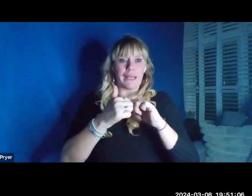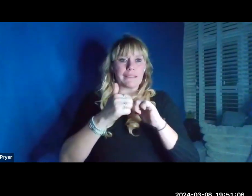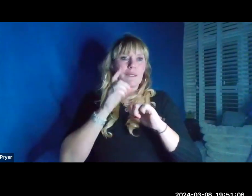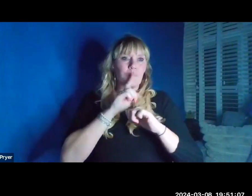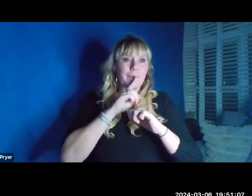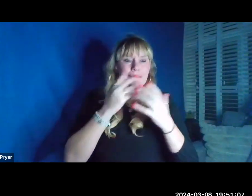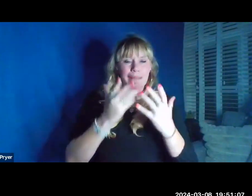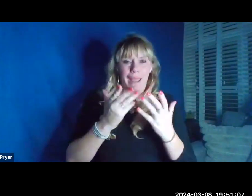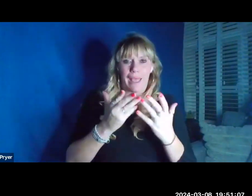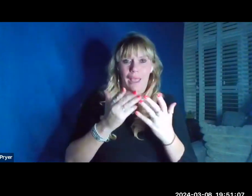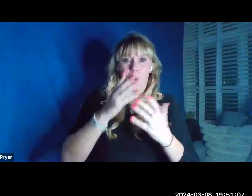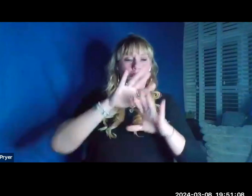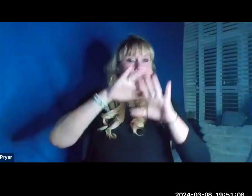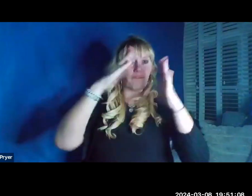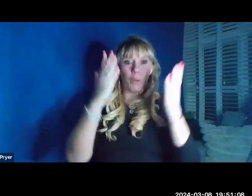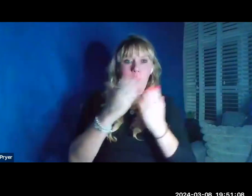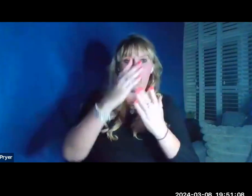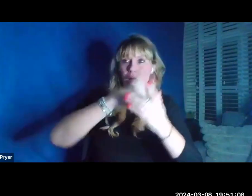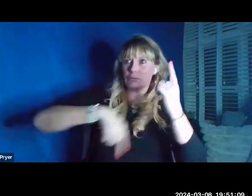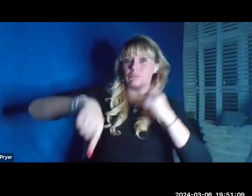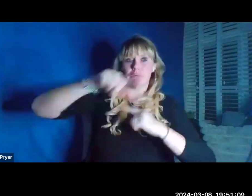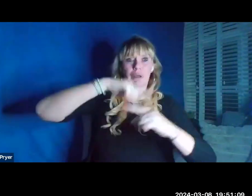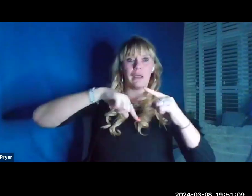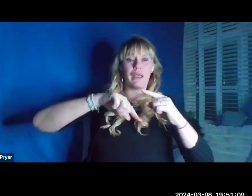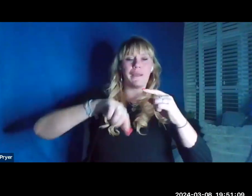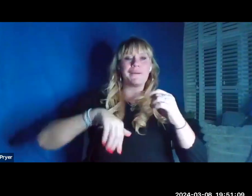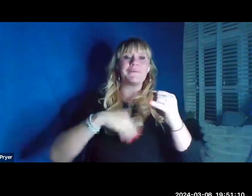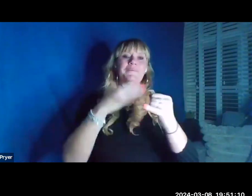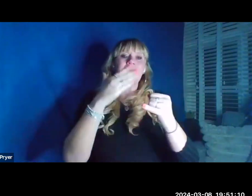Our final artist tonight is the cellist Jo-anne Cox,